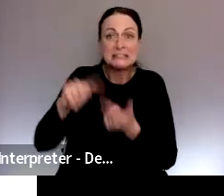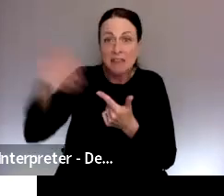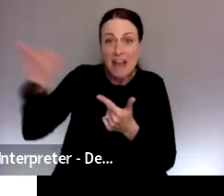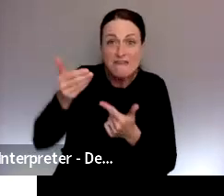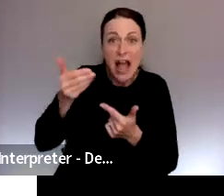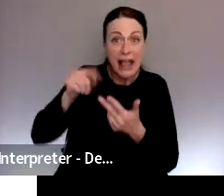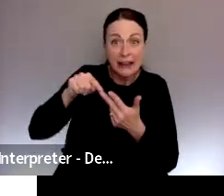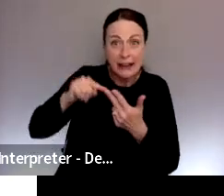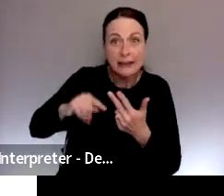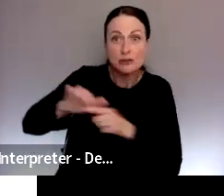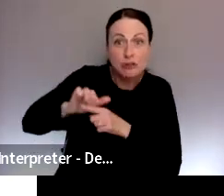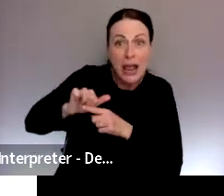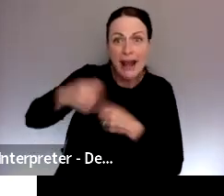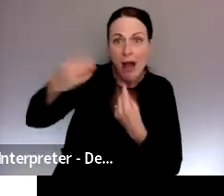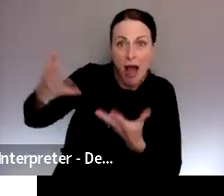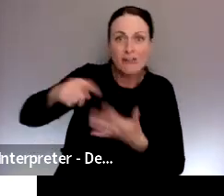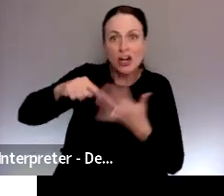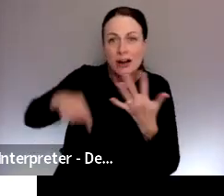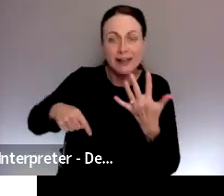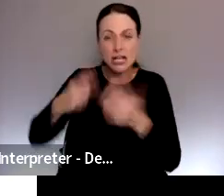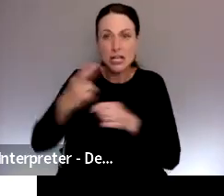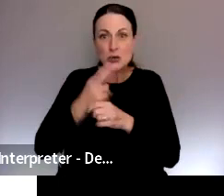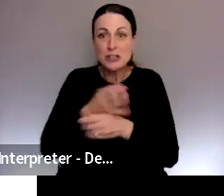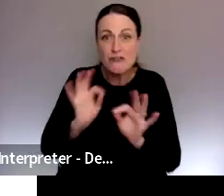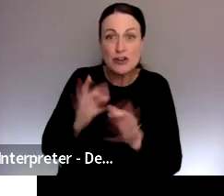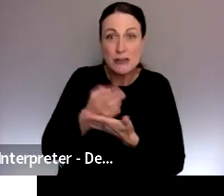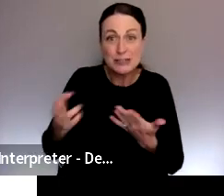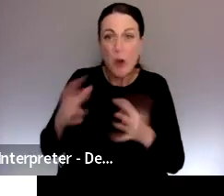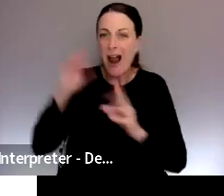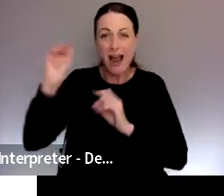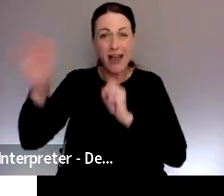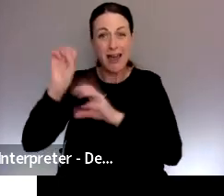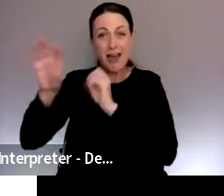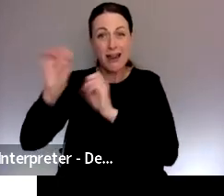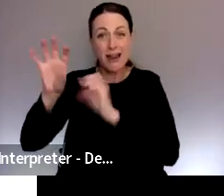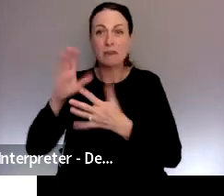and inviting people to things, and, you know, using free resources.